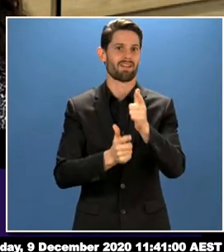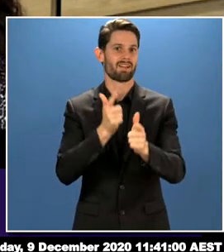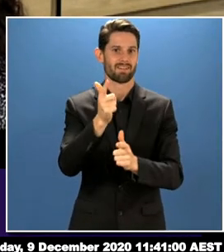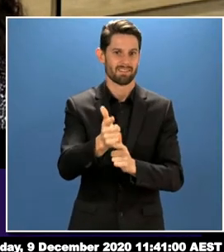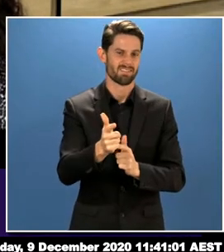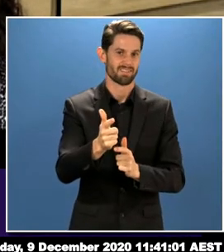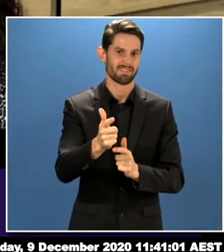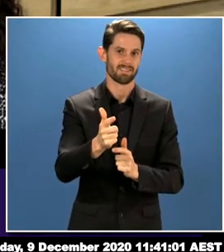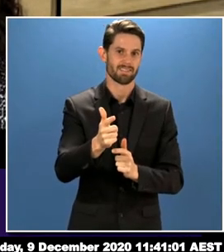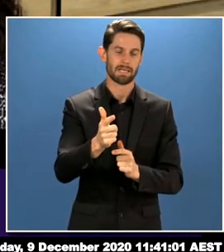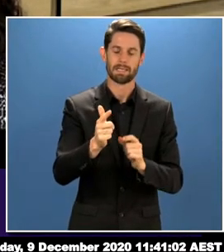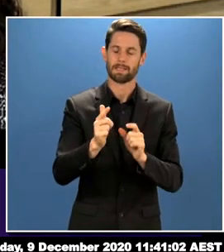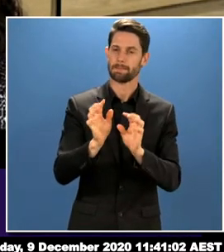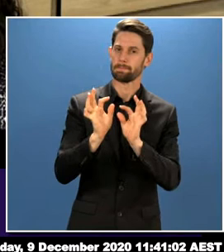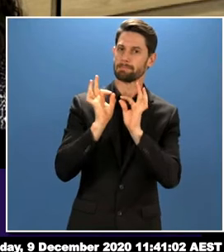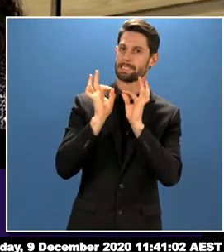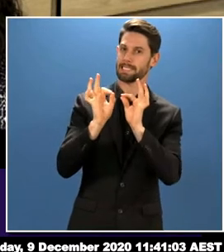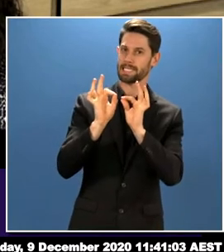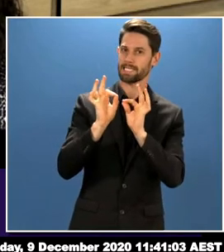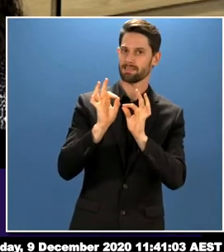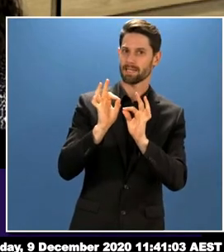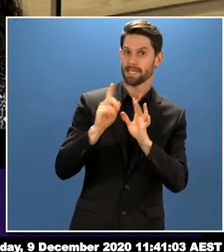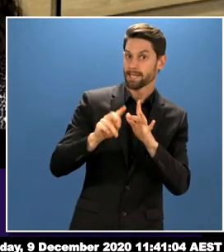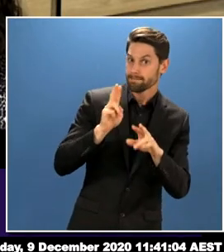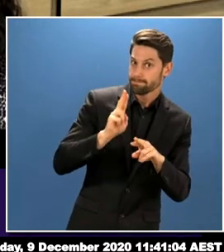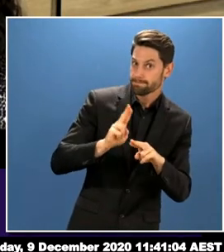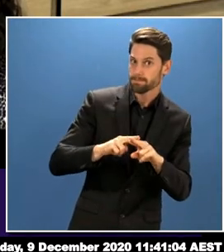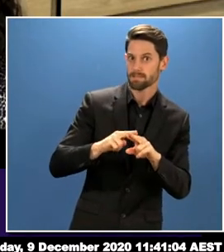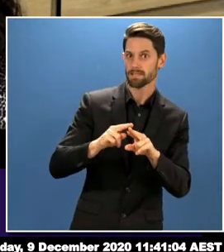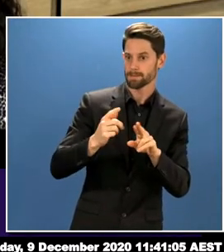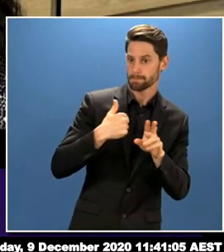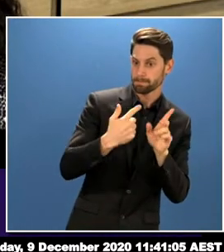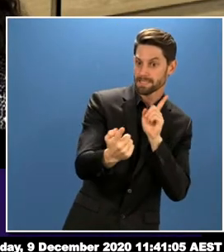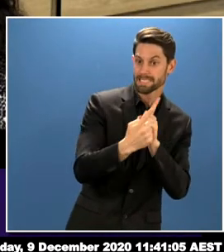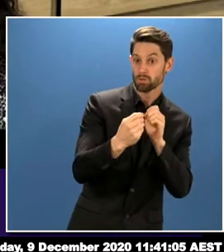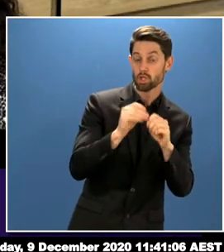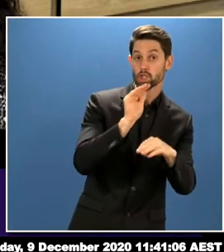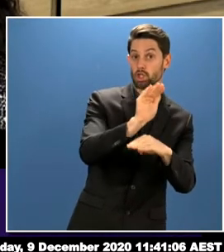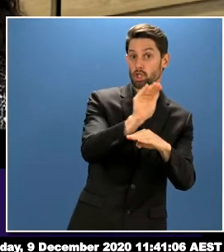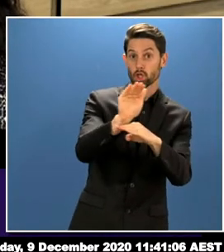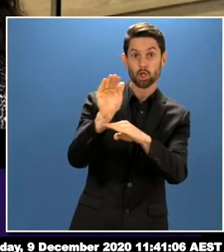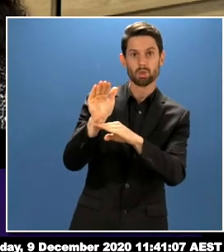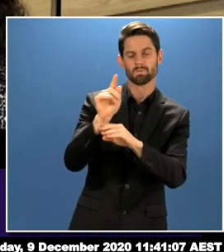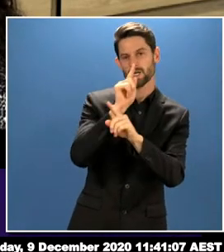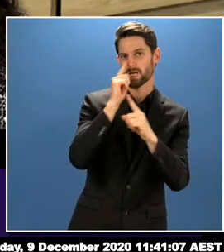especially engage you with external stakeholders.